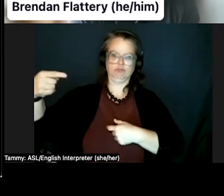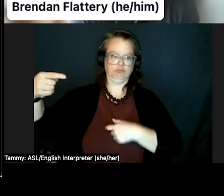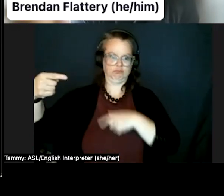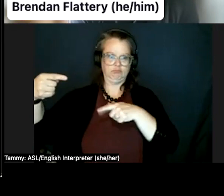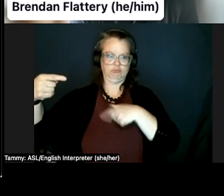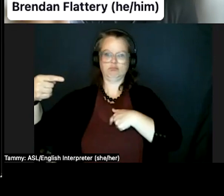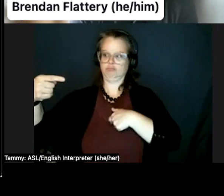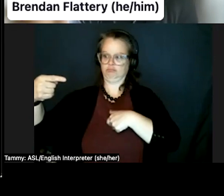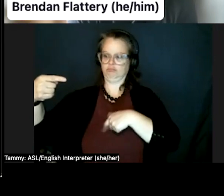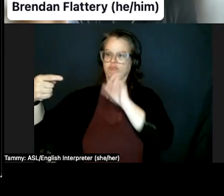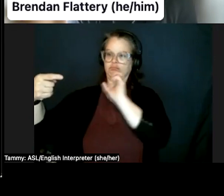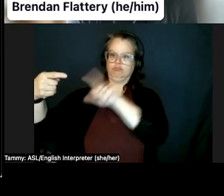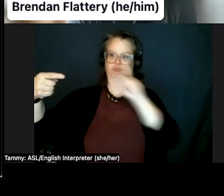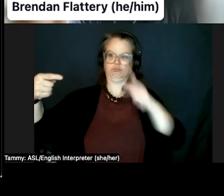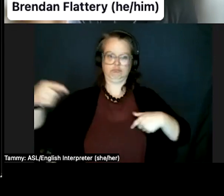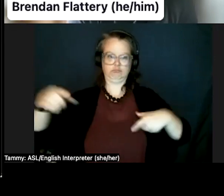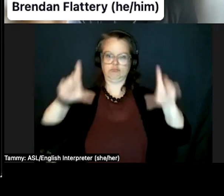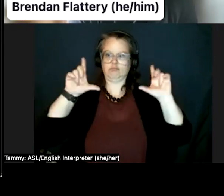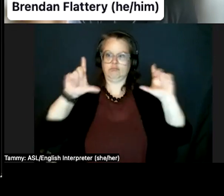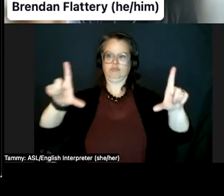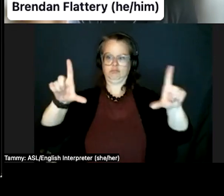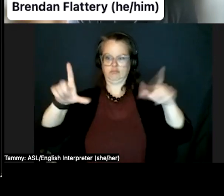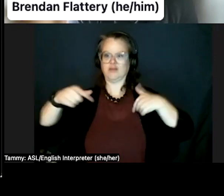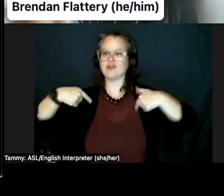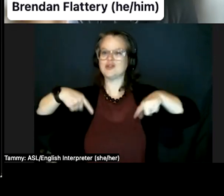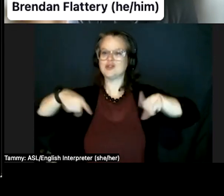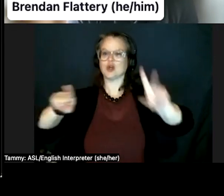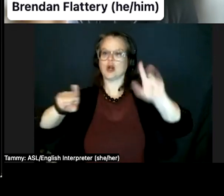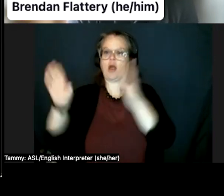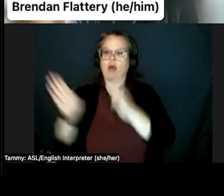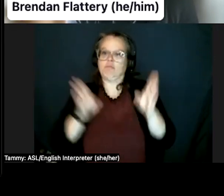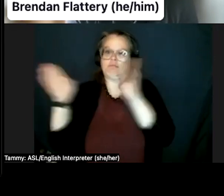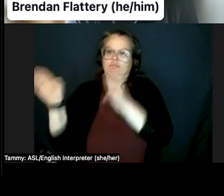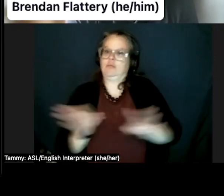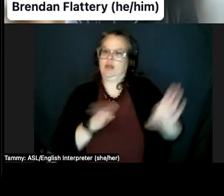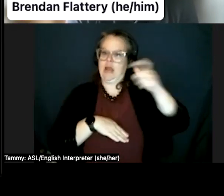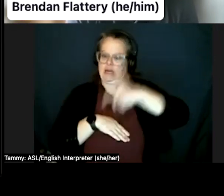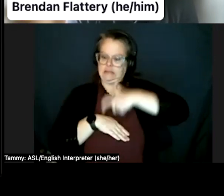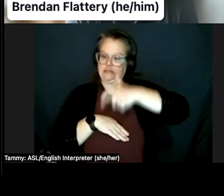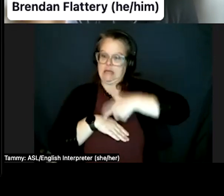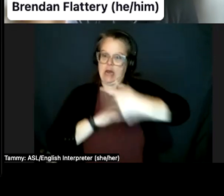track of where everything is in the process. You can create a new plan, then you give it